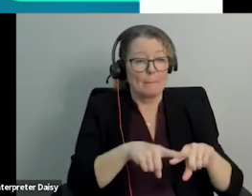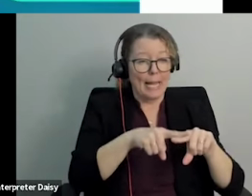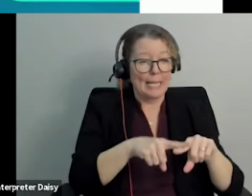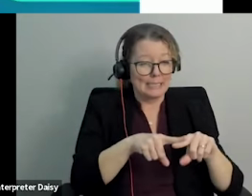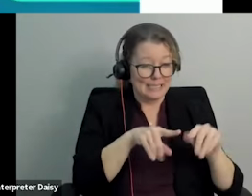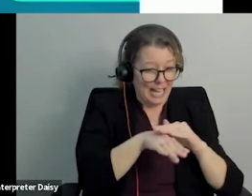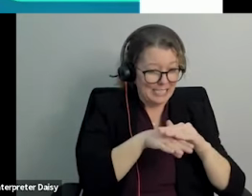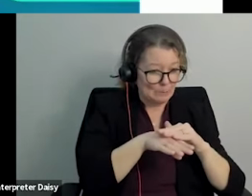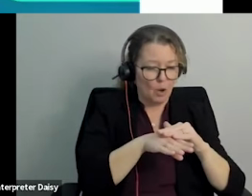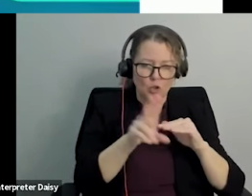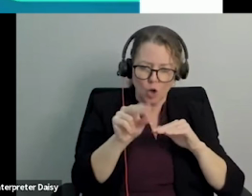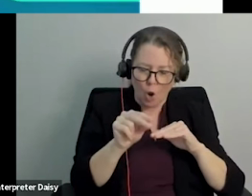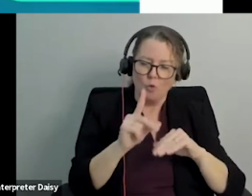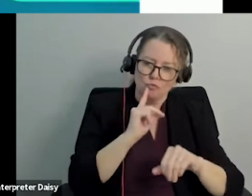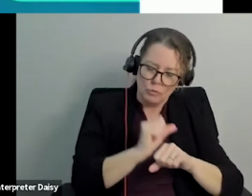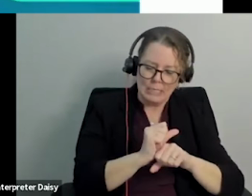but it's truly innovative and inclusive.